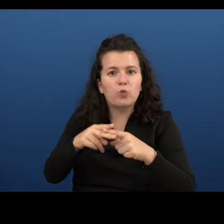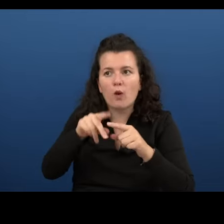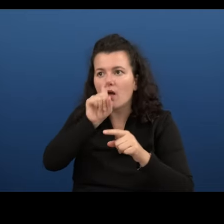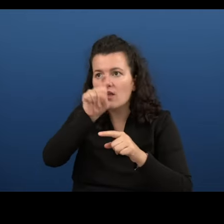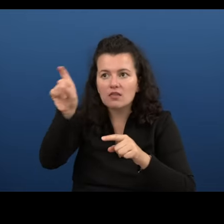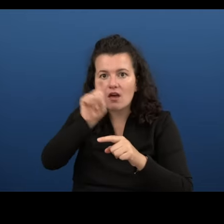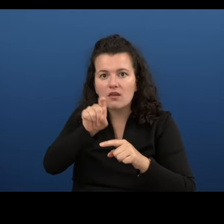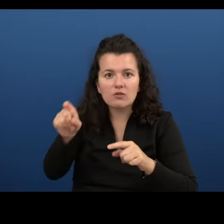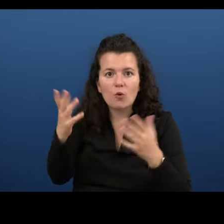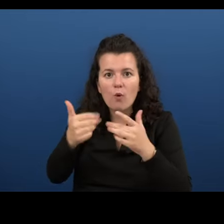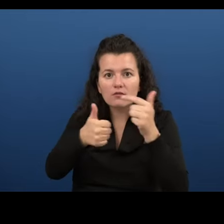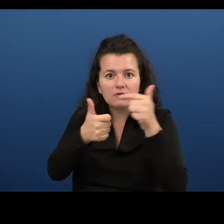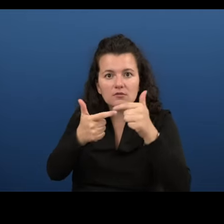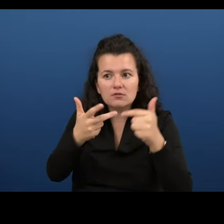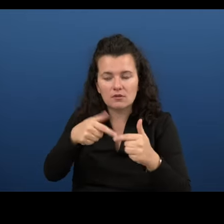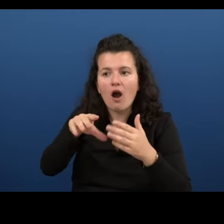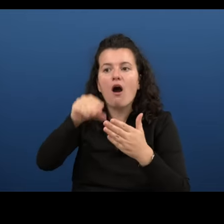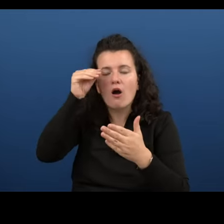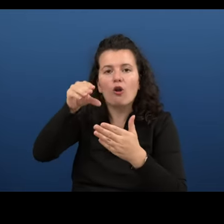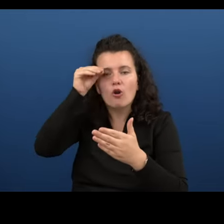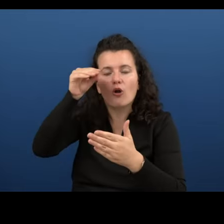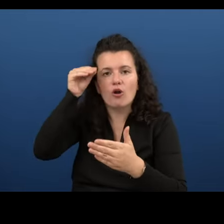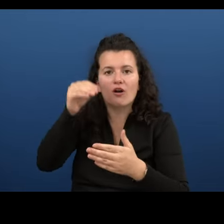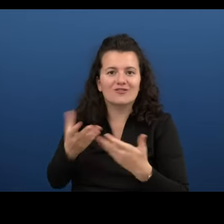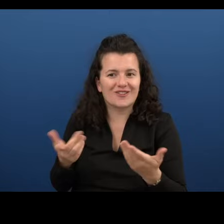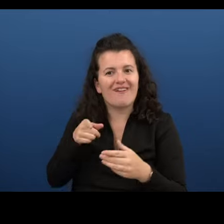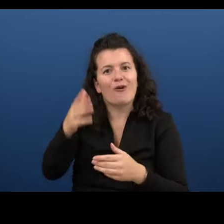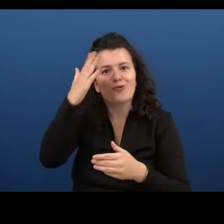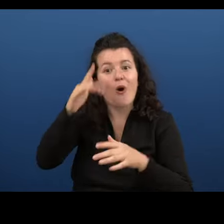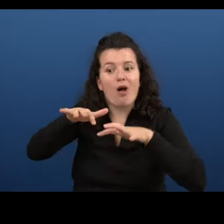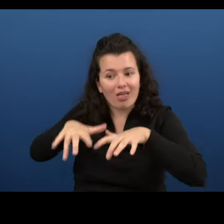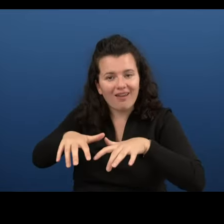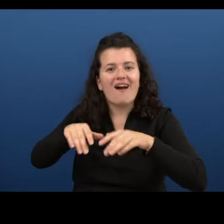with disabilities have access to information. 14:29:24 So, so what we're doing is a sort